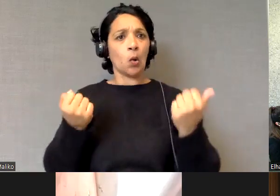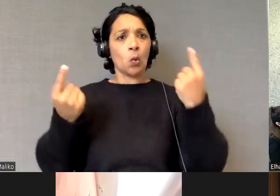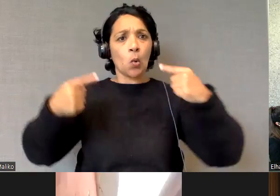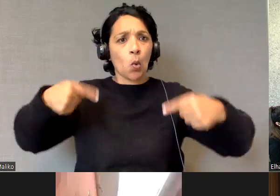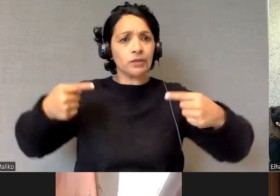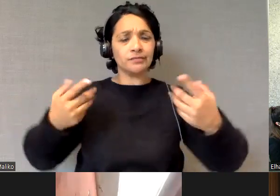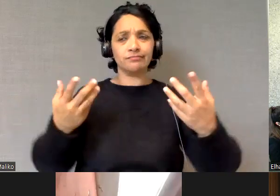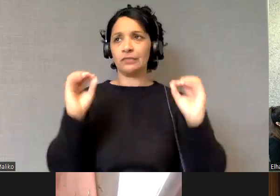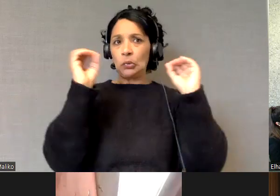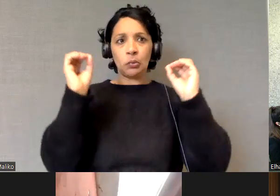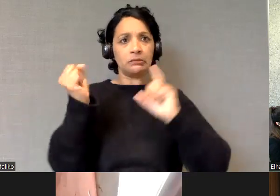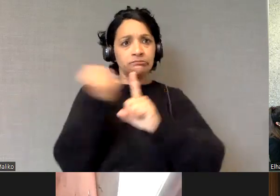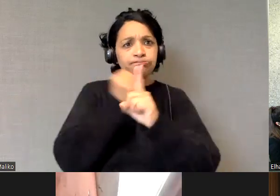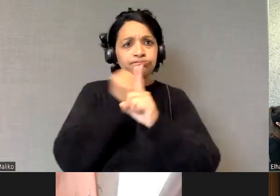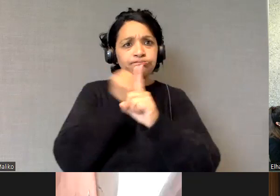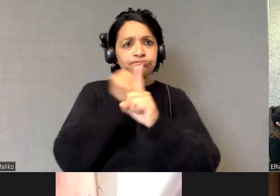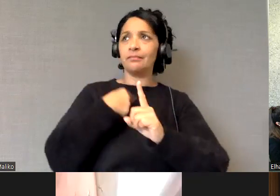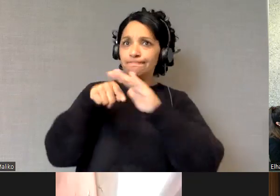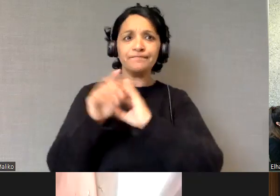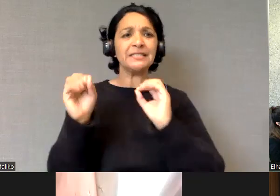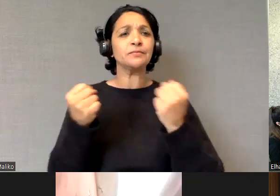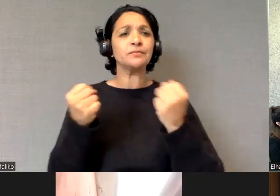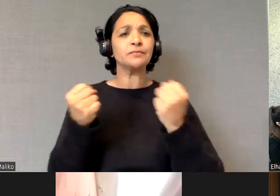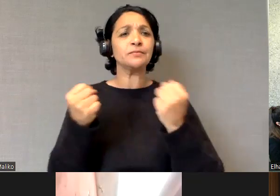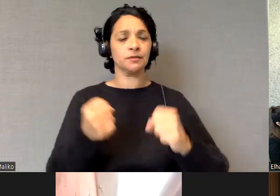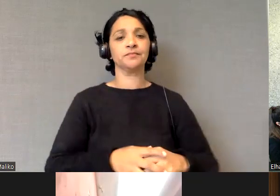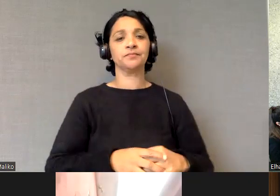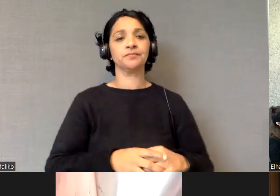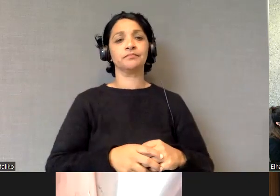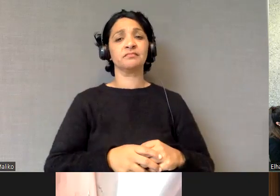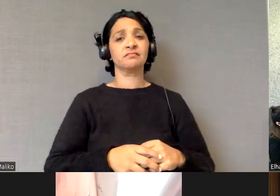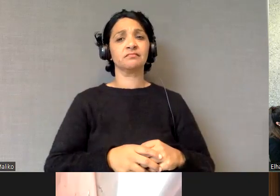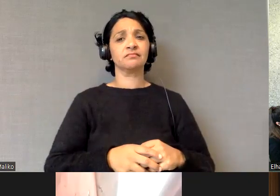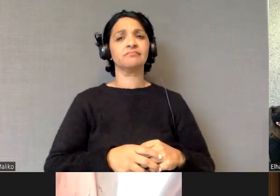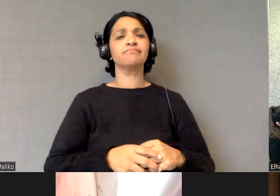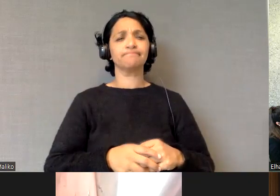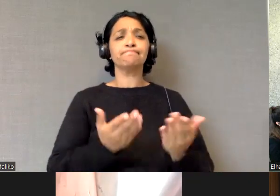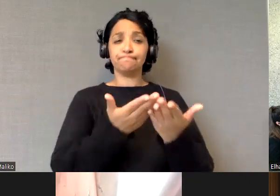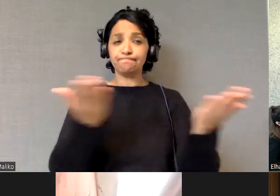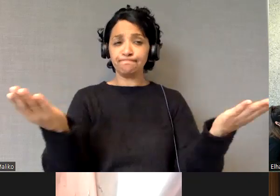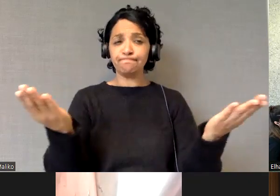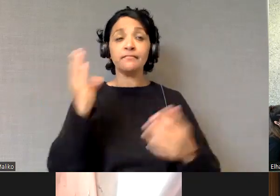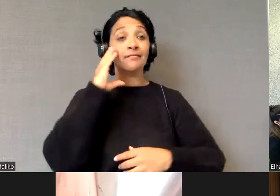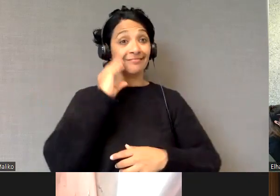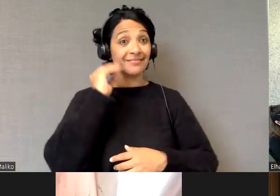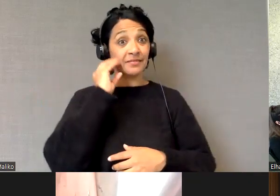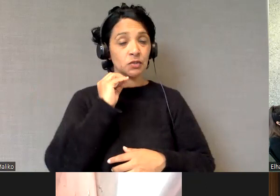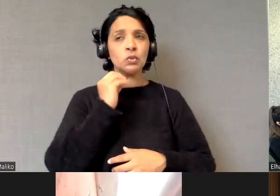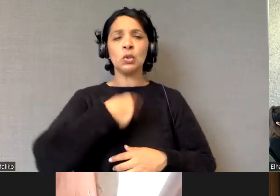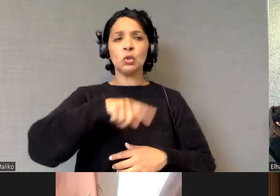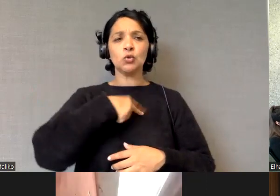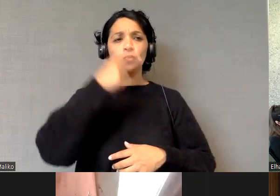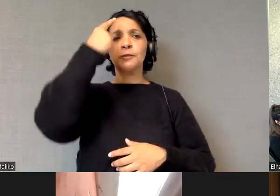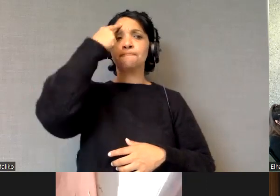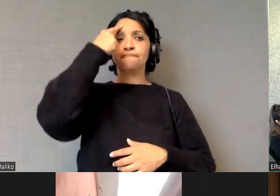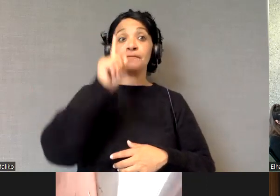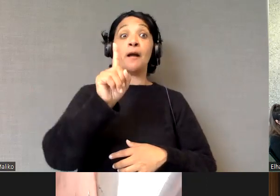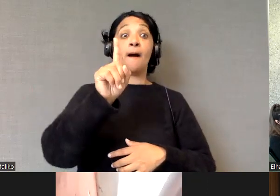Due to these experiences we had to carry out research on women with disabilities who have